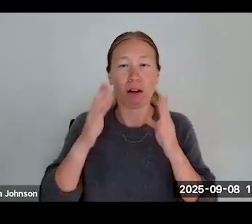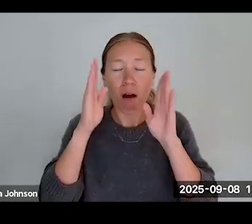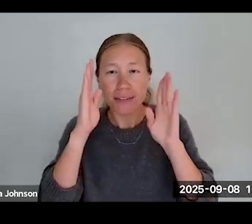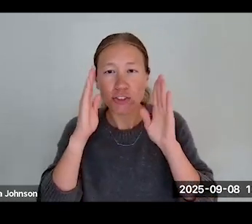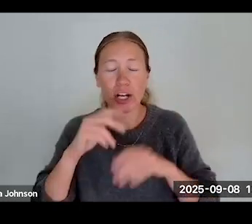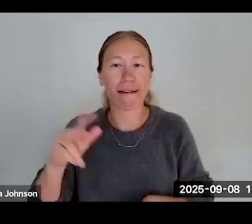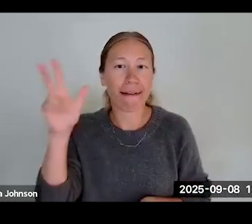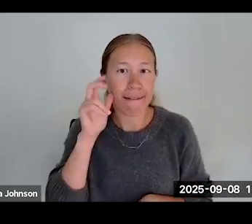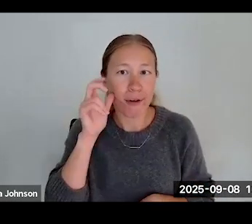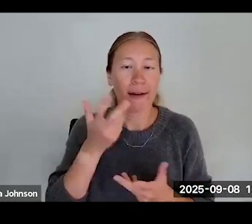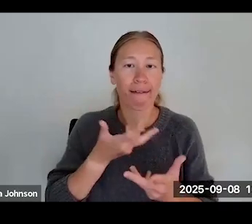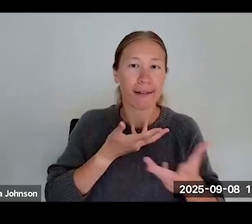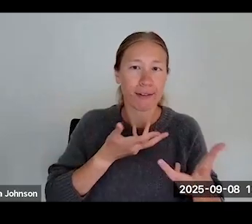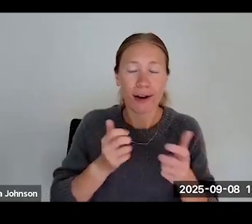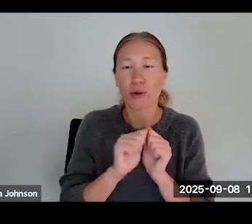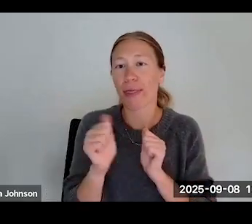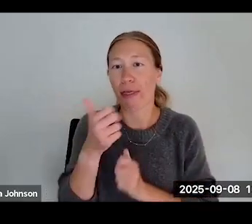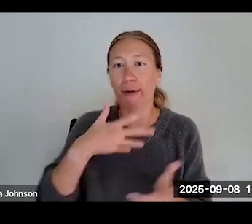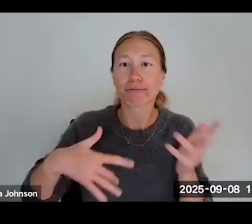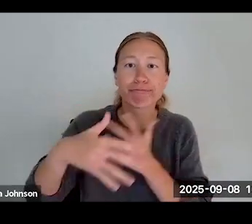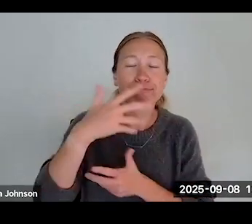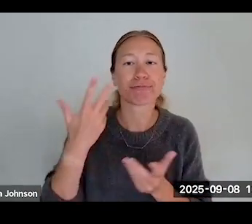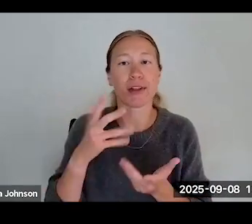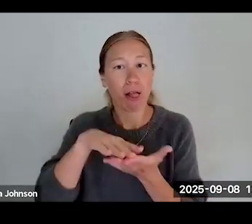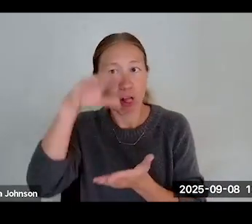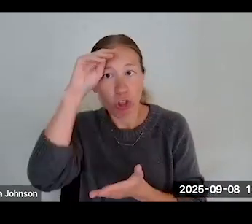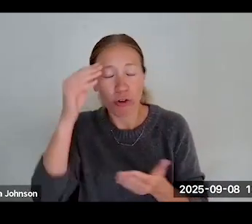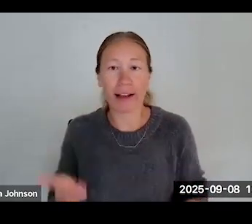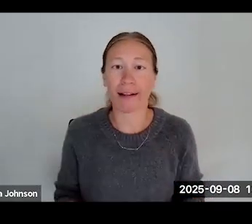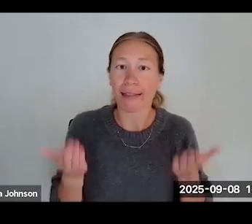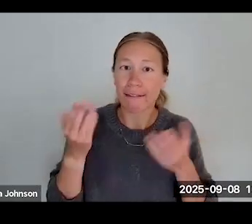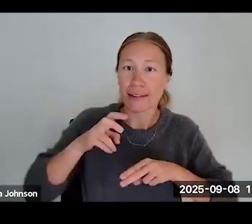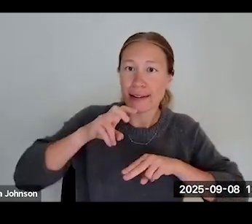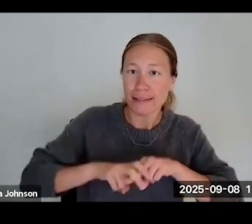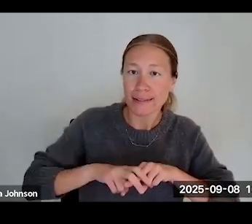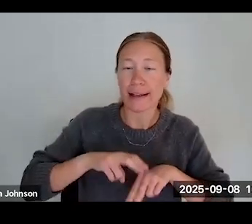hearing, interacting with others, learning, lifting, sitting, speaking,